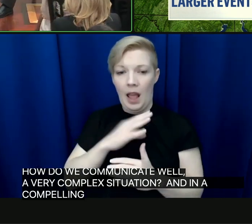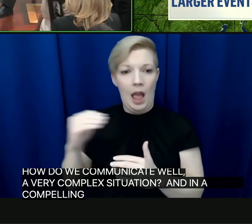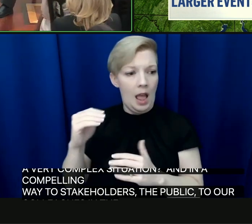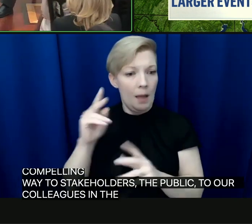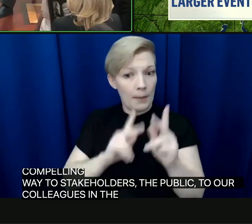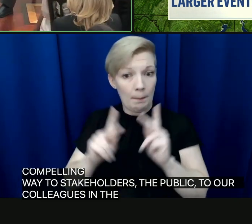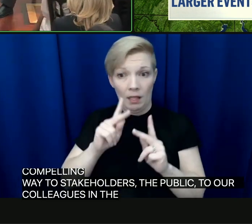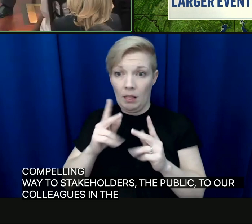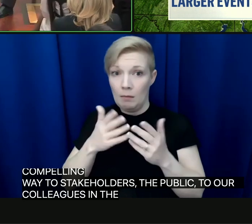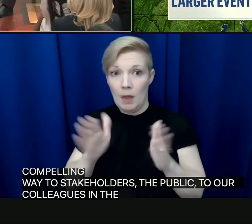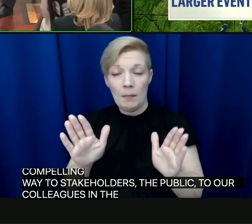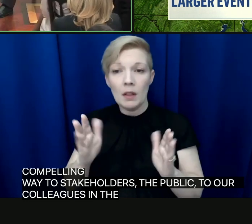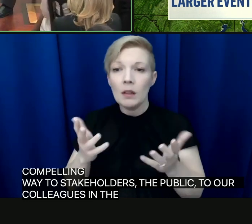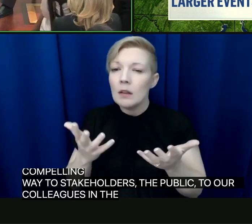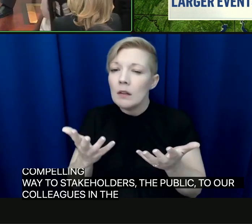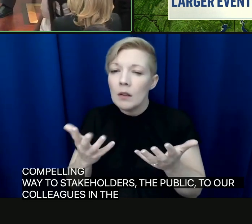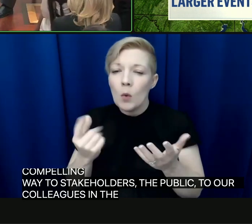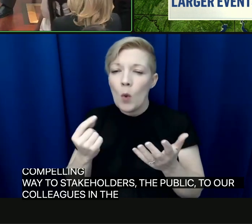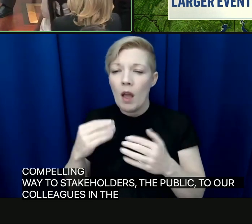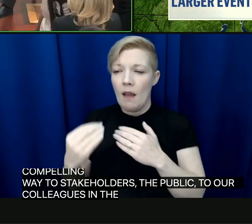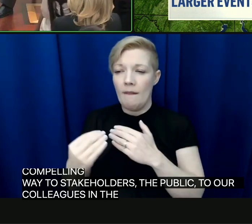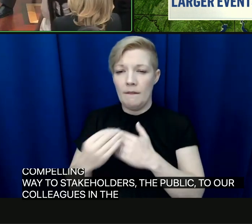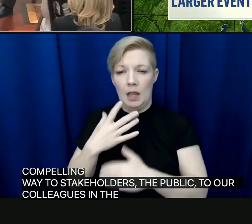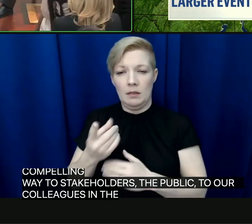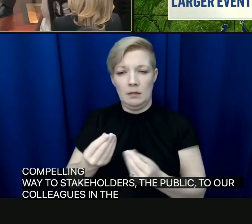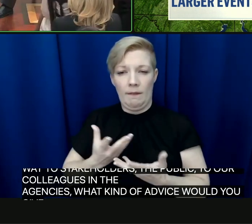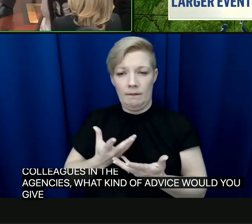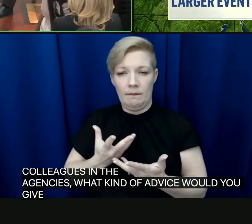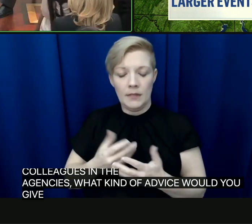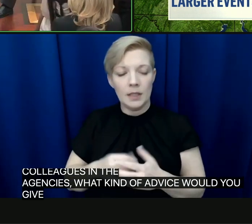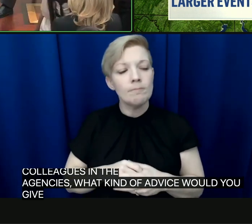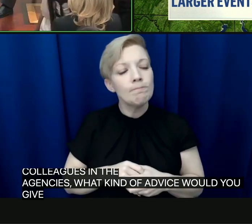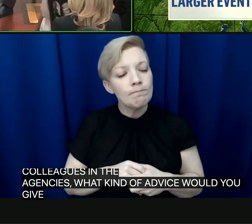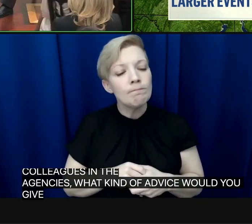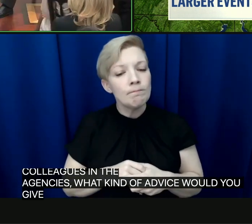Mr. Roker: I like, I think, appeal to people's better judgment.